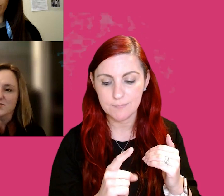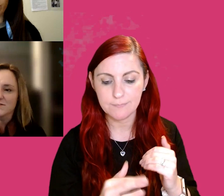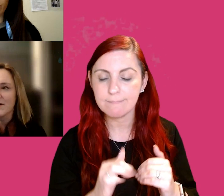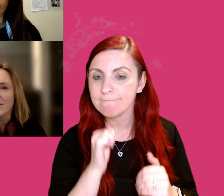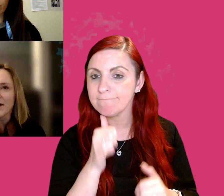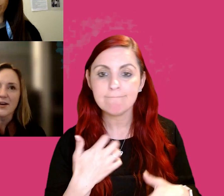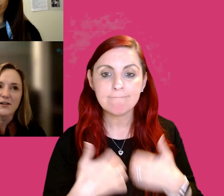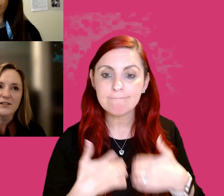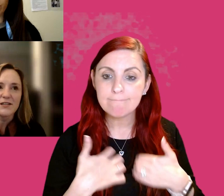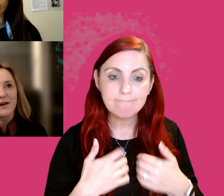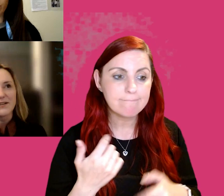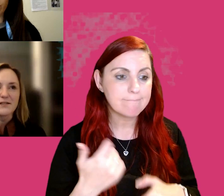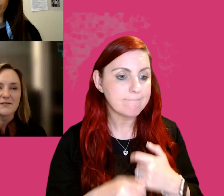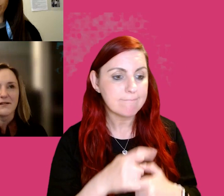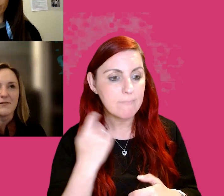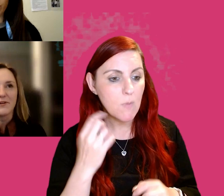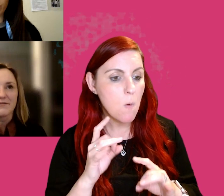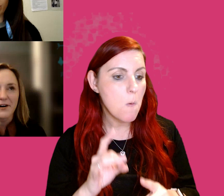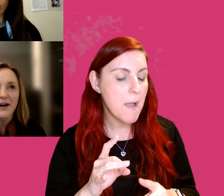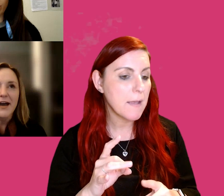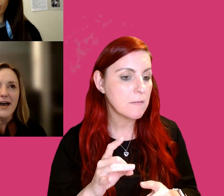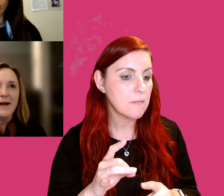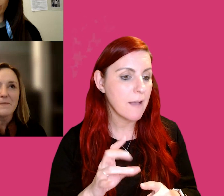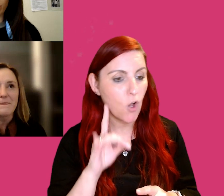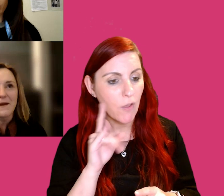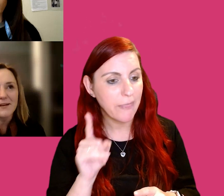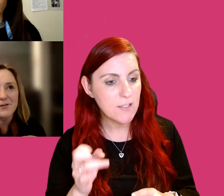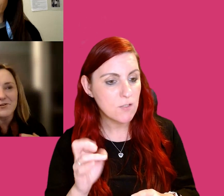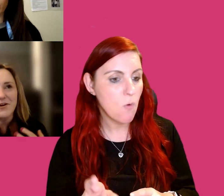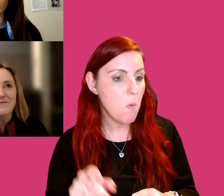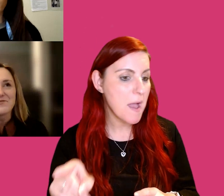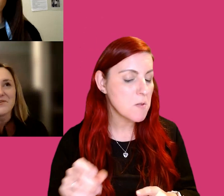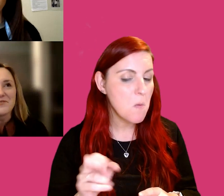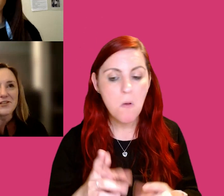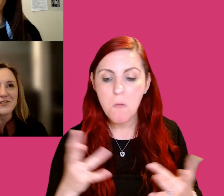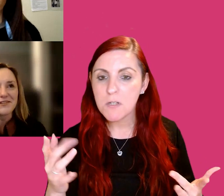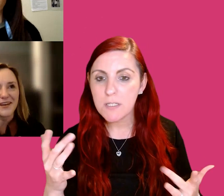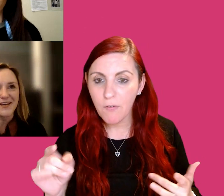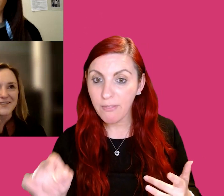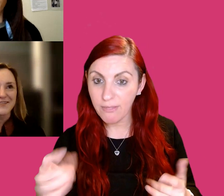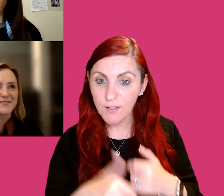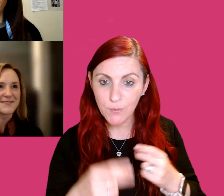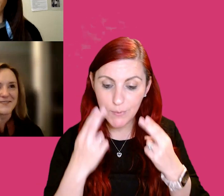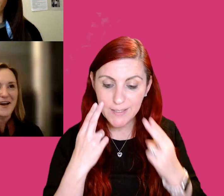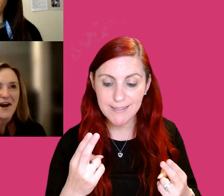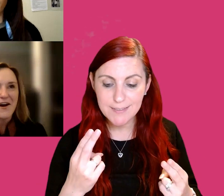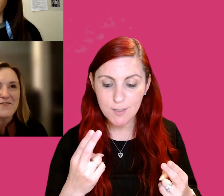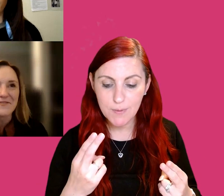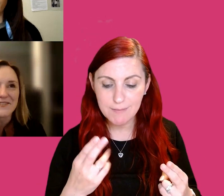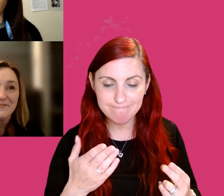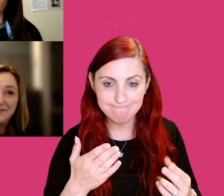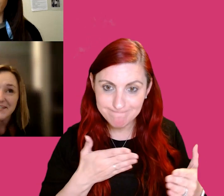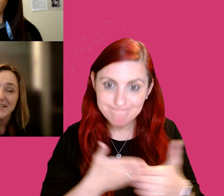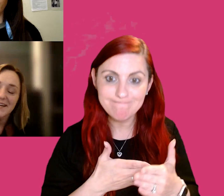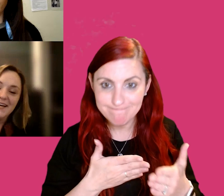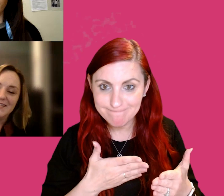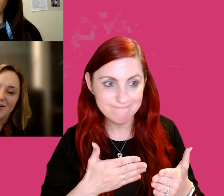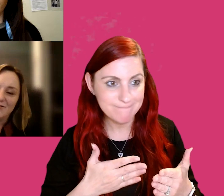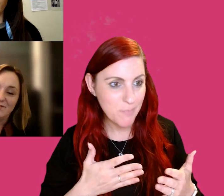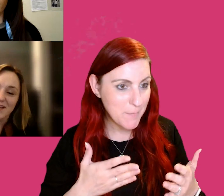you just feel okay I got it but whatever uh then you have to be reached somehow differently so so